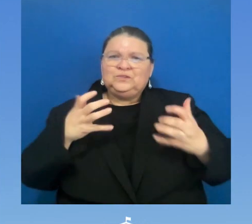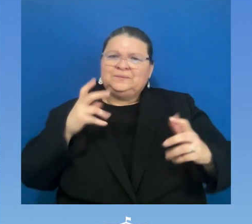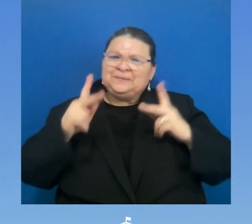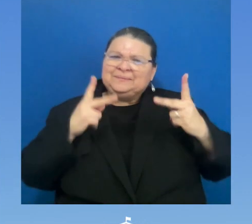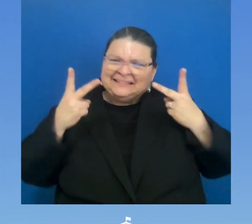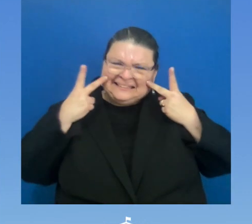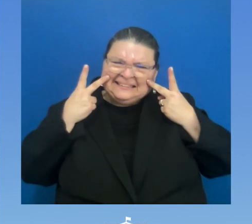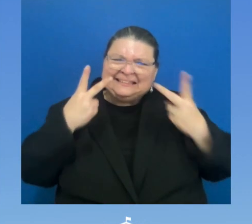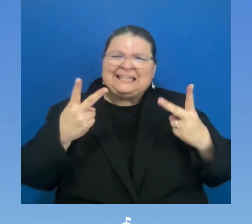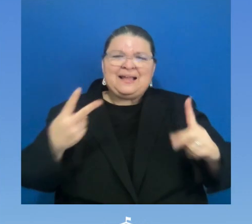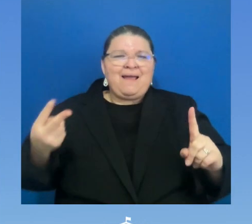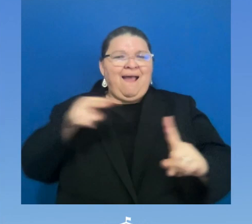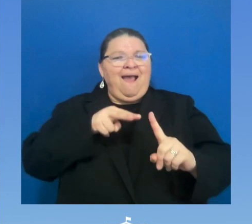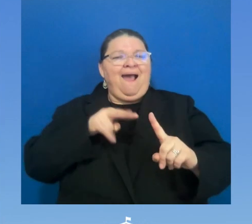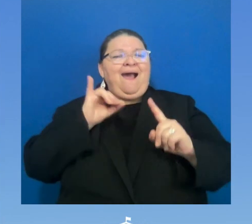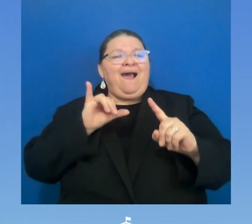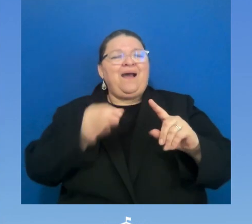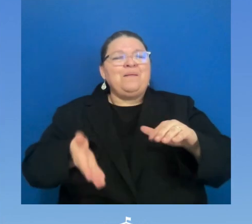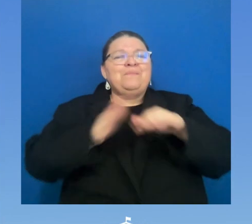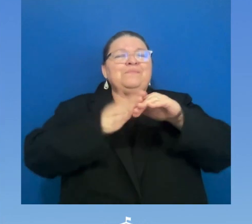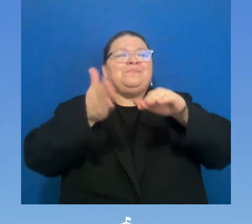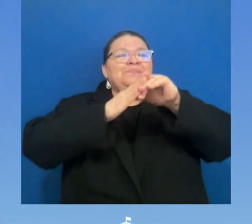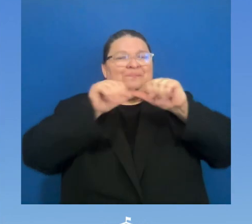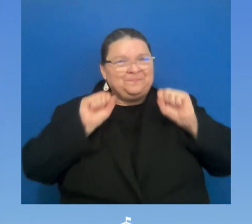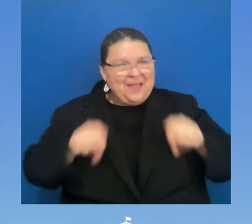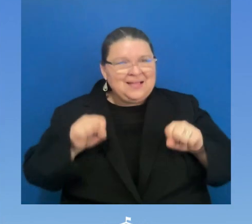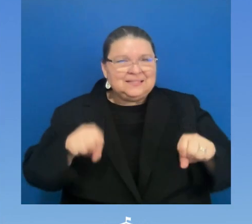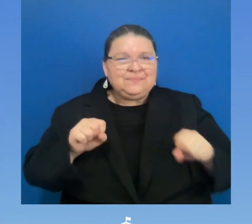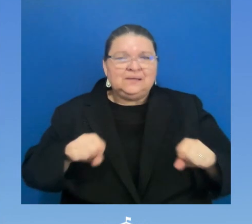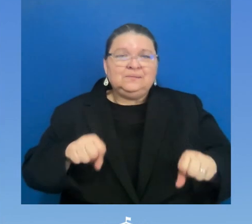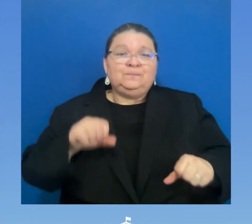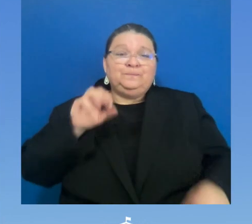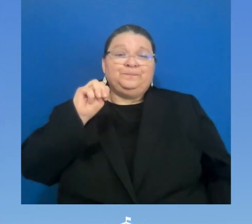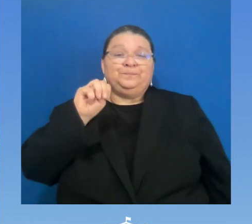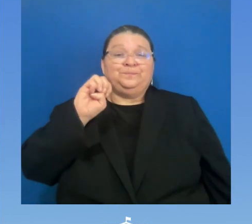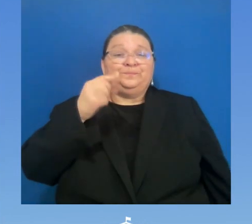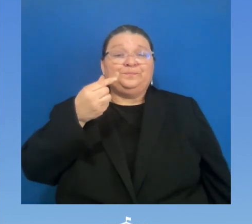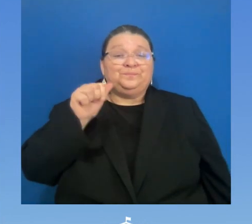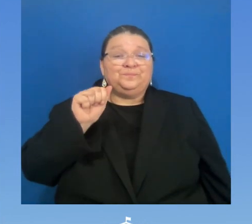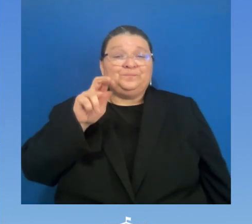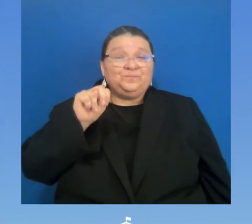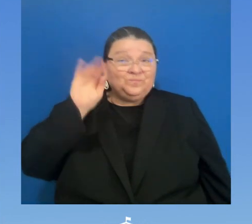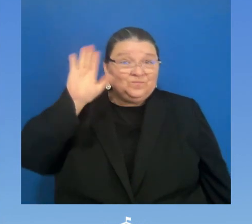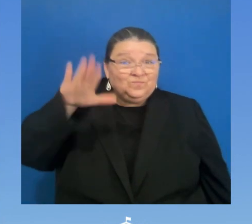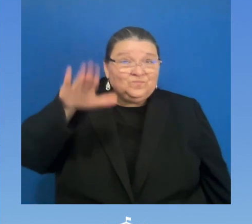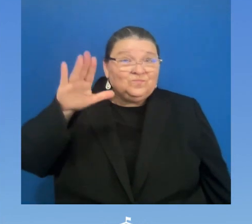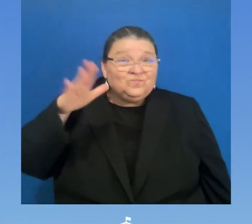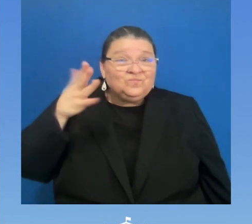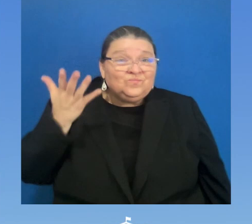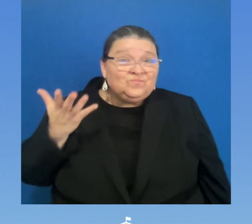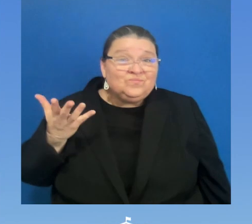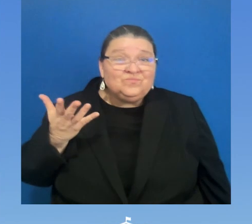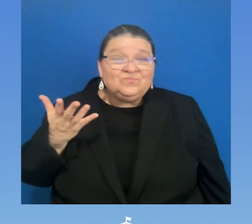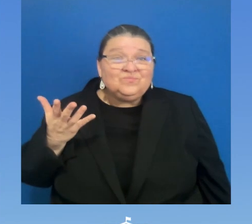Megan, coming to you. Coming to you. Talk a little bit about